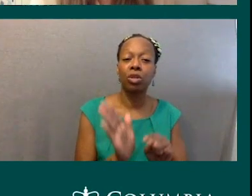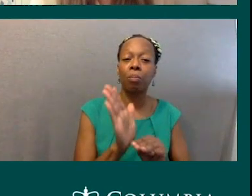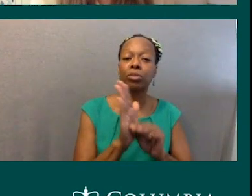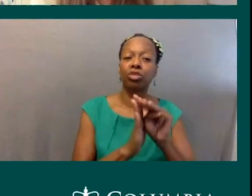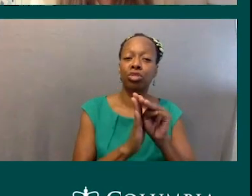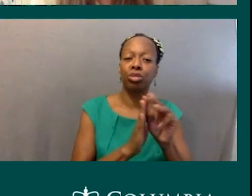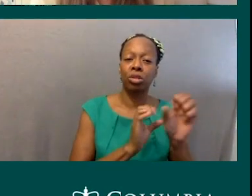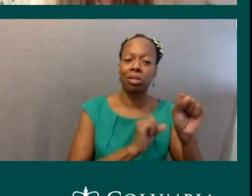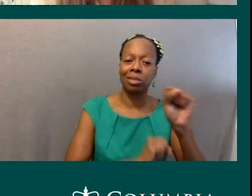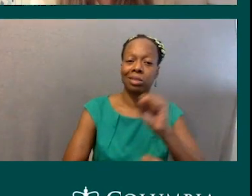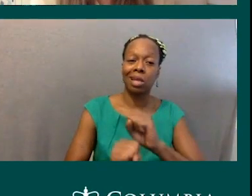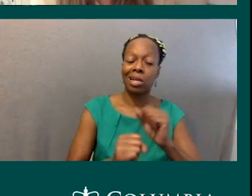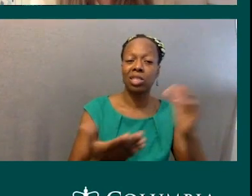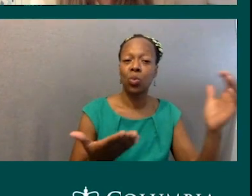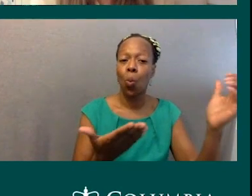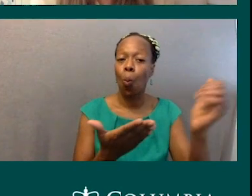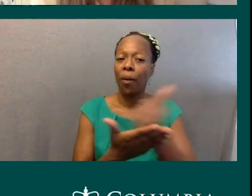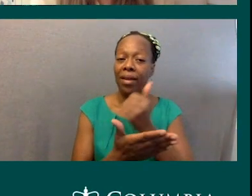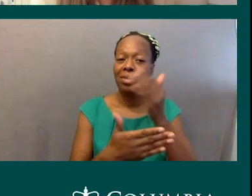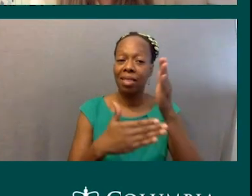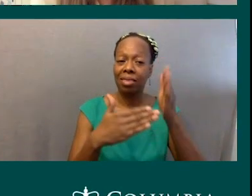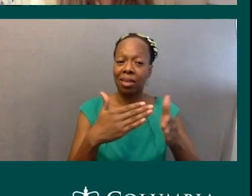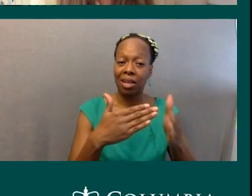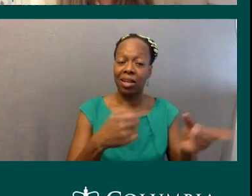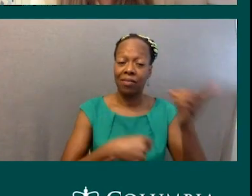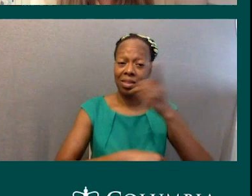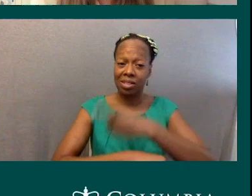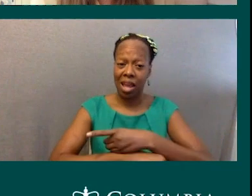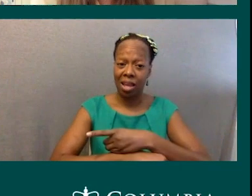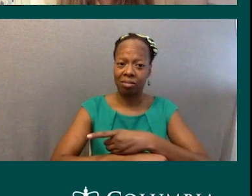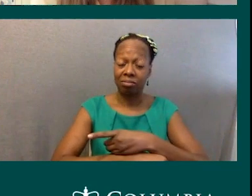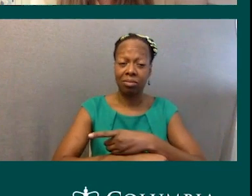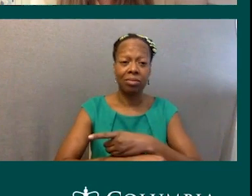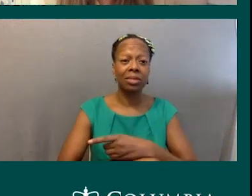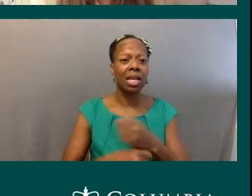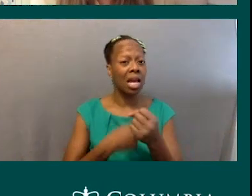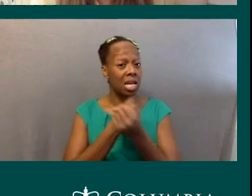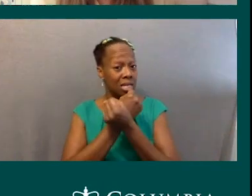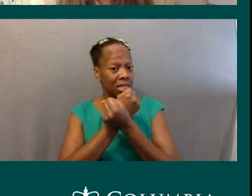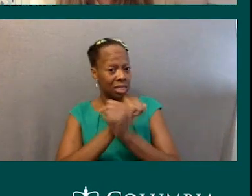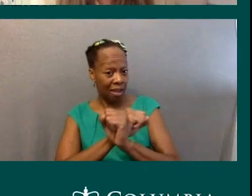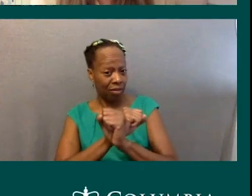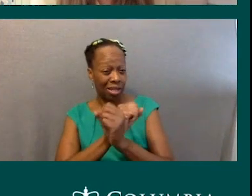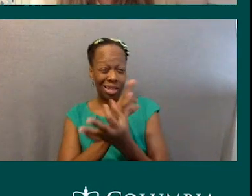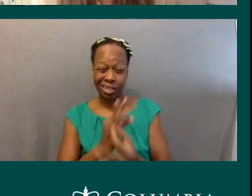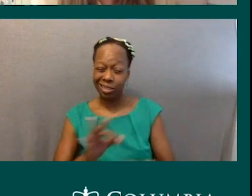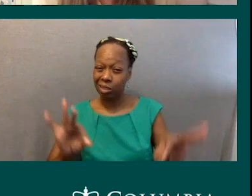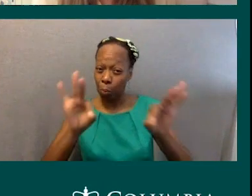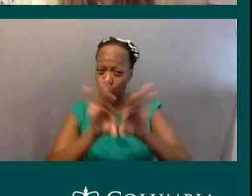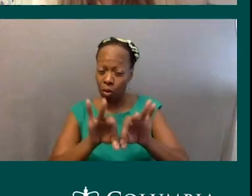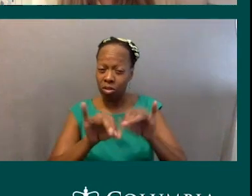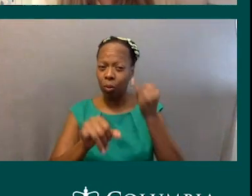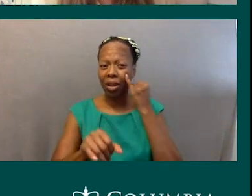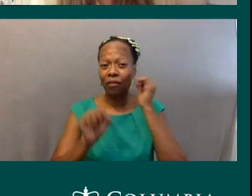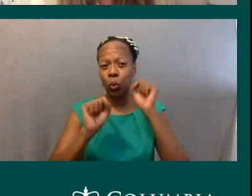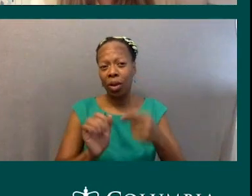Safety is critical, and so showing that there's a safety of a particular treatment is critical.